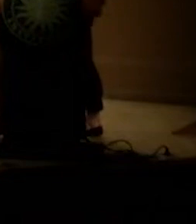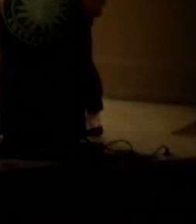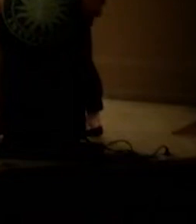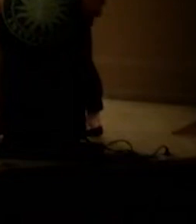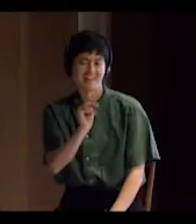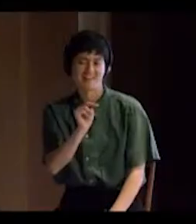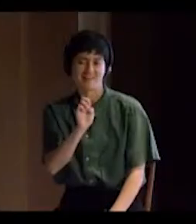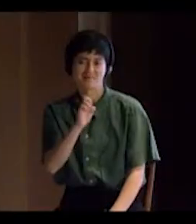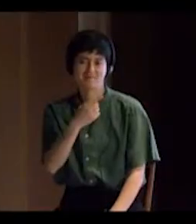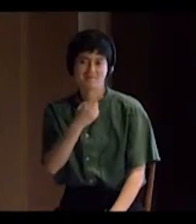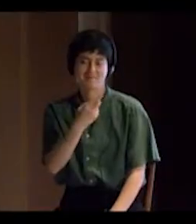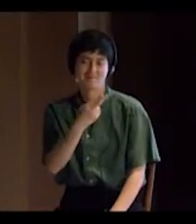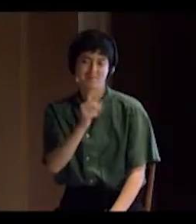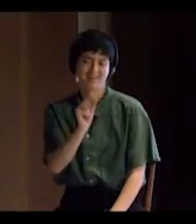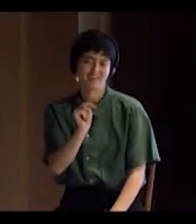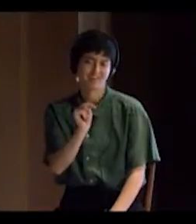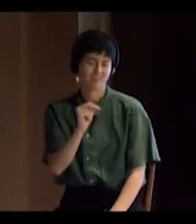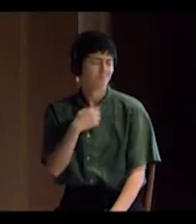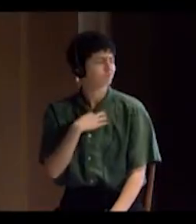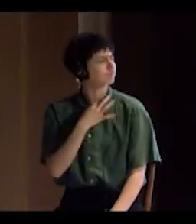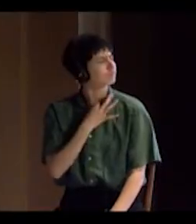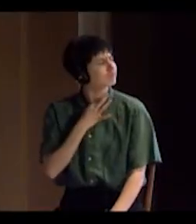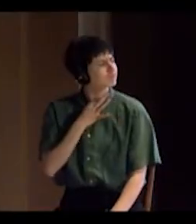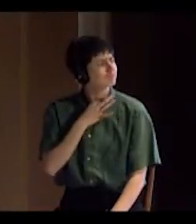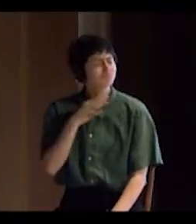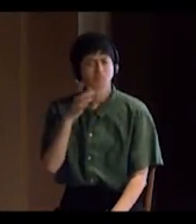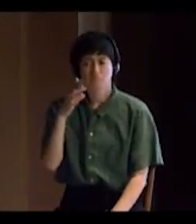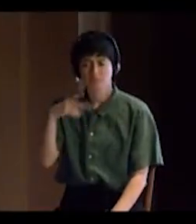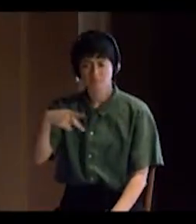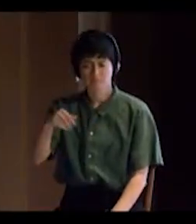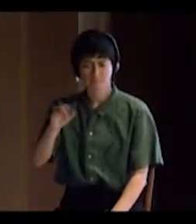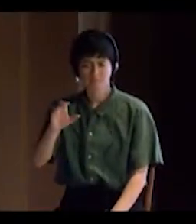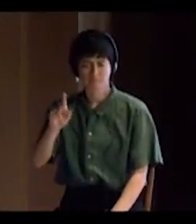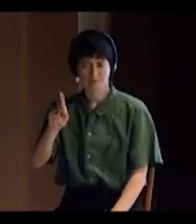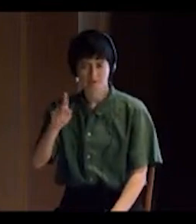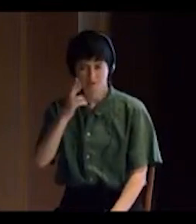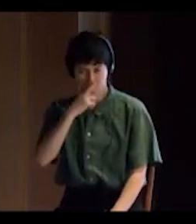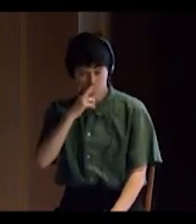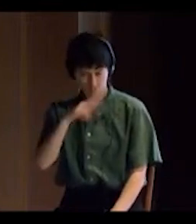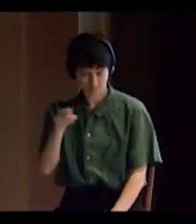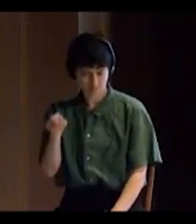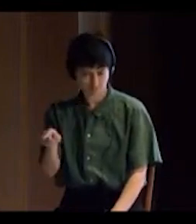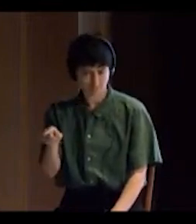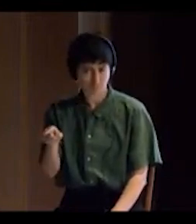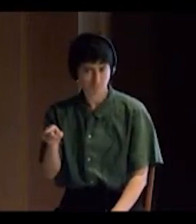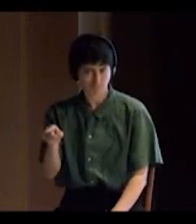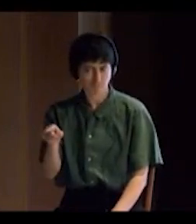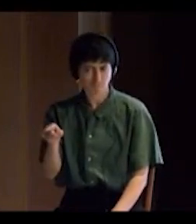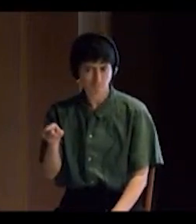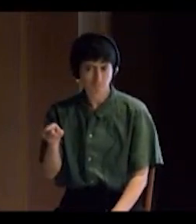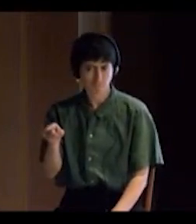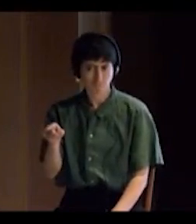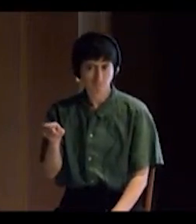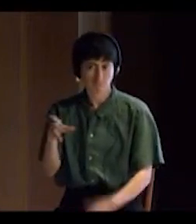I'm wondering if, for the pack rats, whether there's been genomic studies